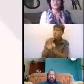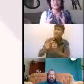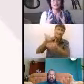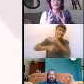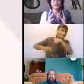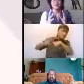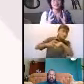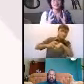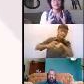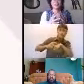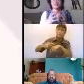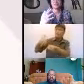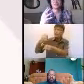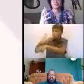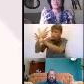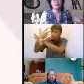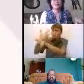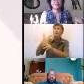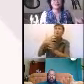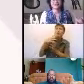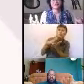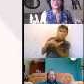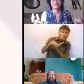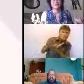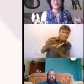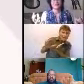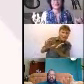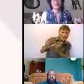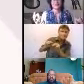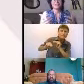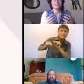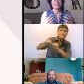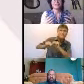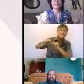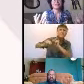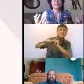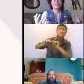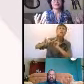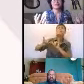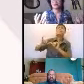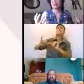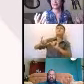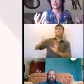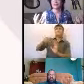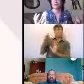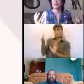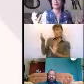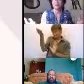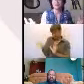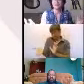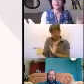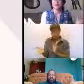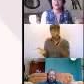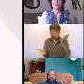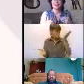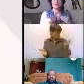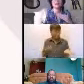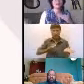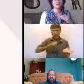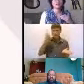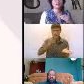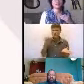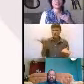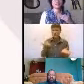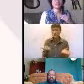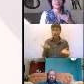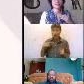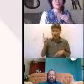any, any different, any different group, I will only be able to get to know them better